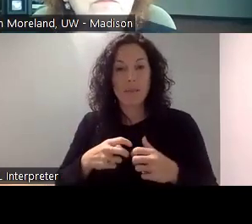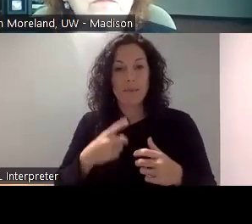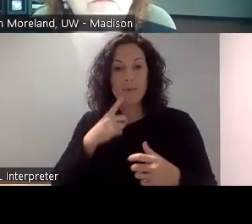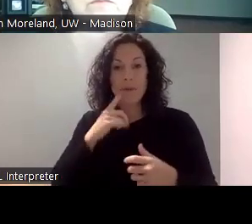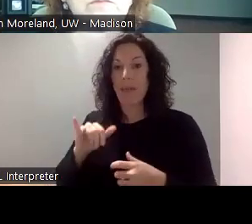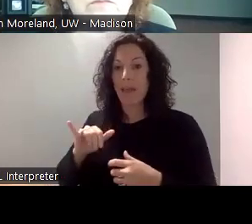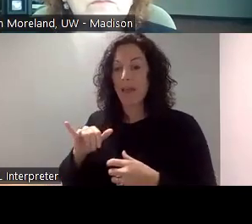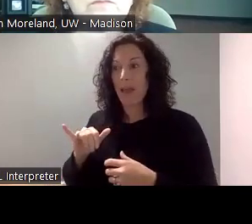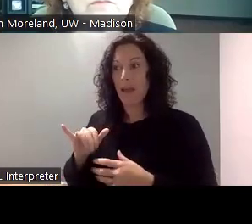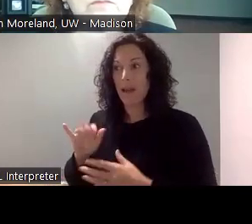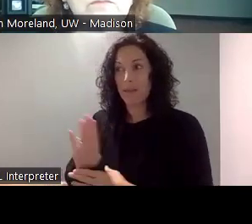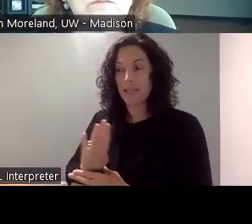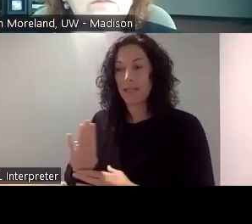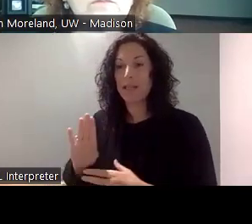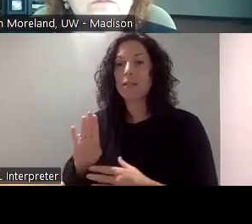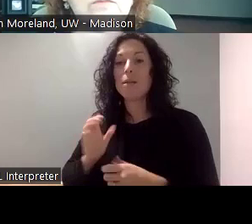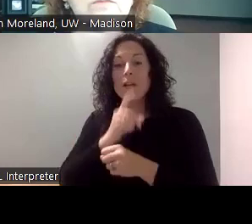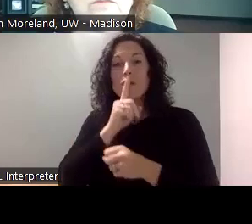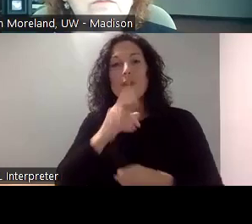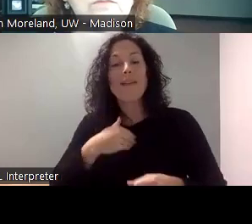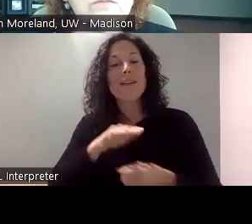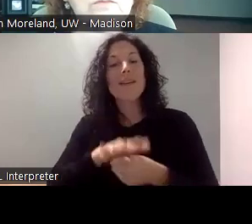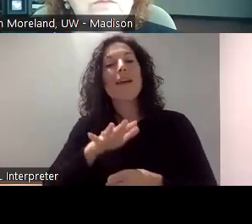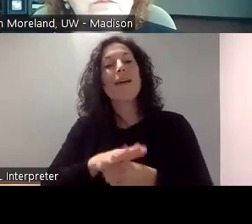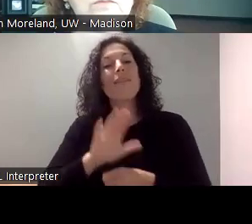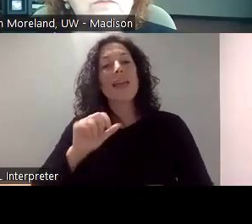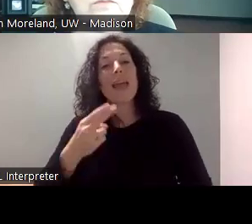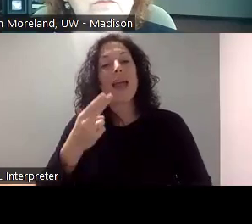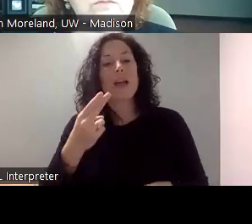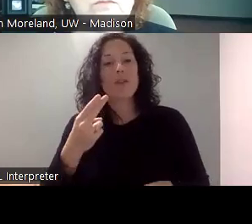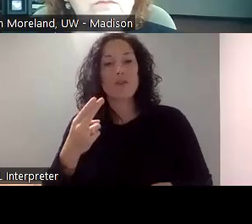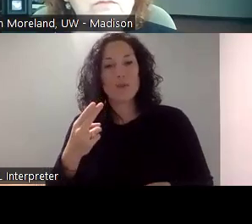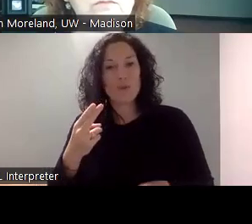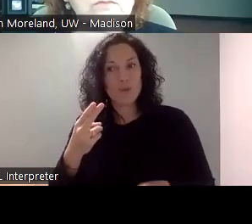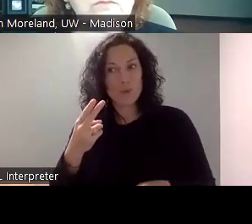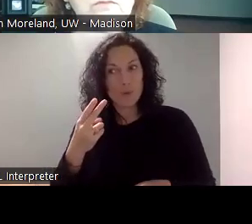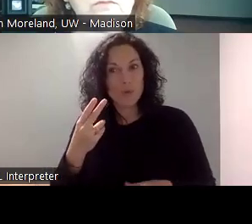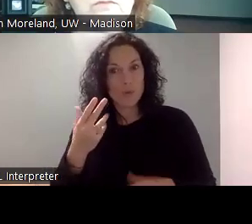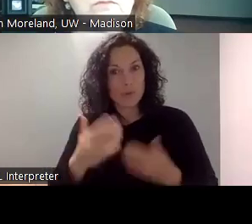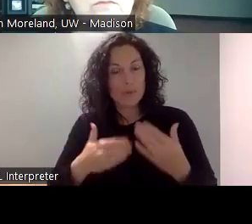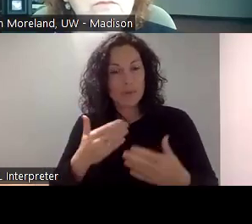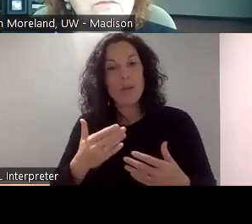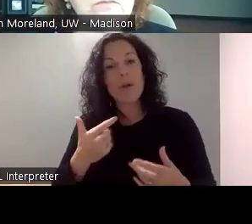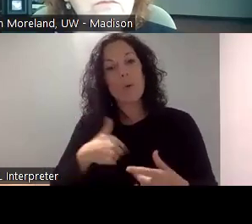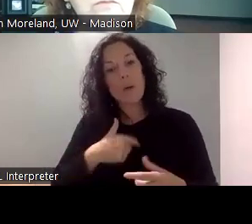that make sure that they have enough cash to operate, but we're still being good stewards of federal funding.